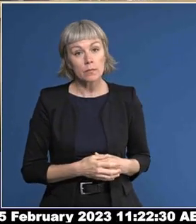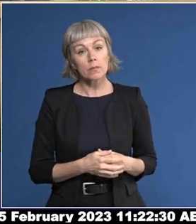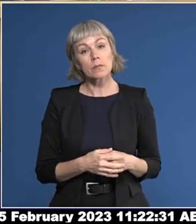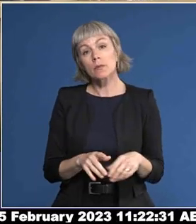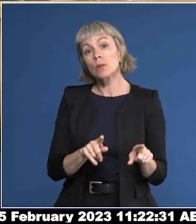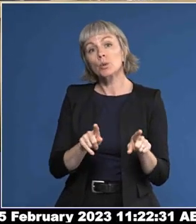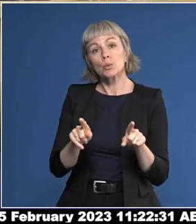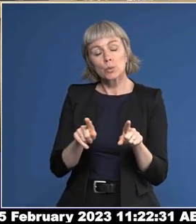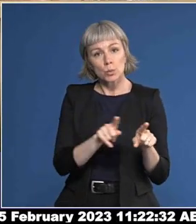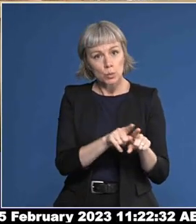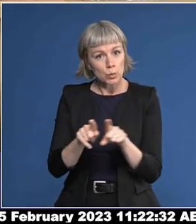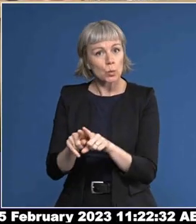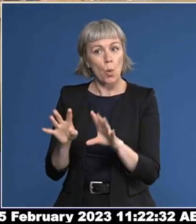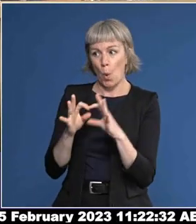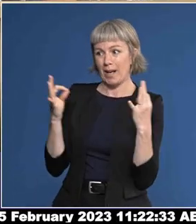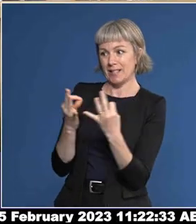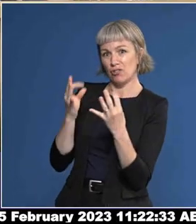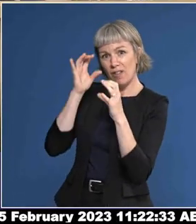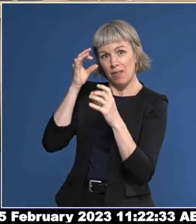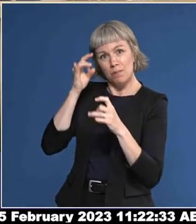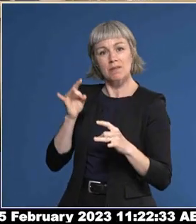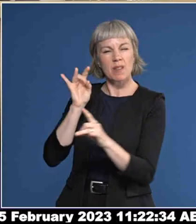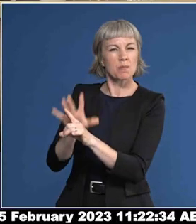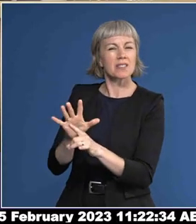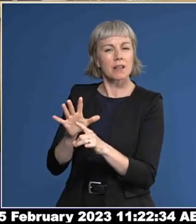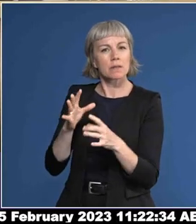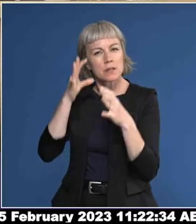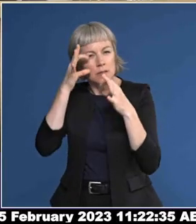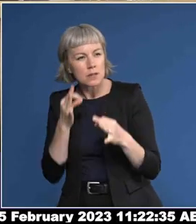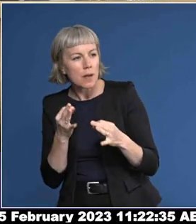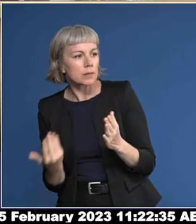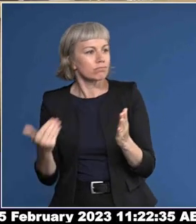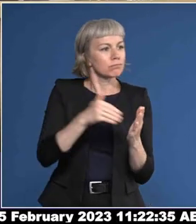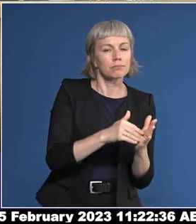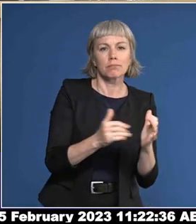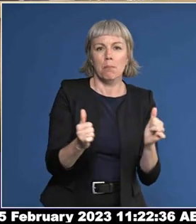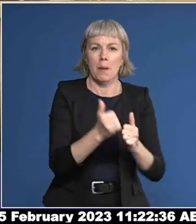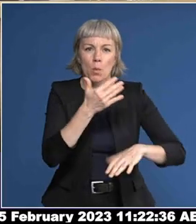put in place. When you are working in a heavy - heavily regulated environment, then